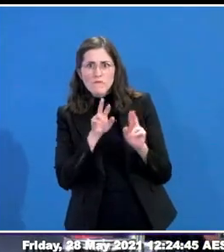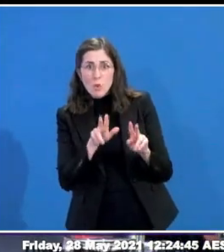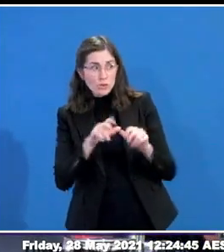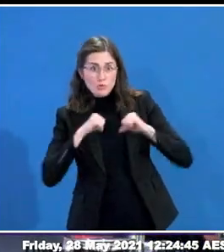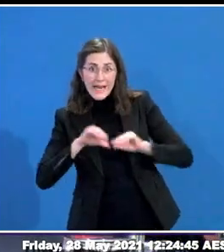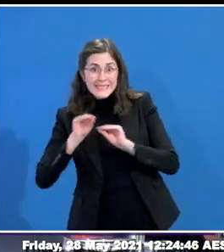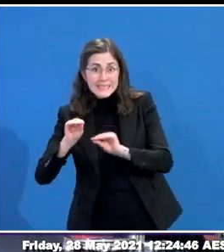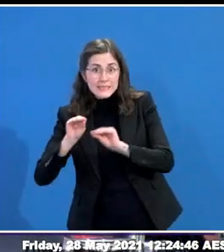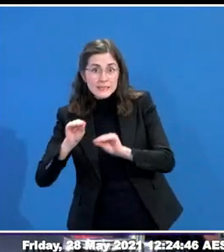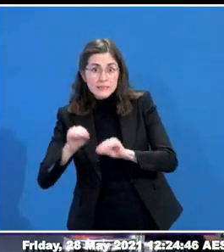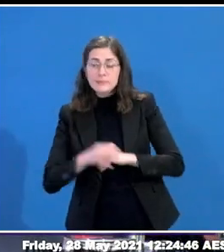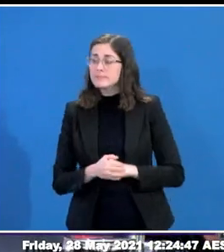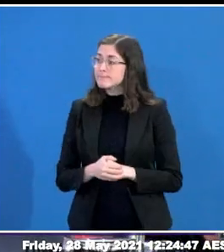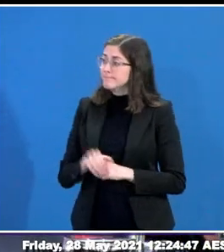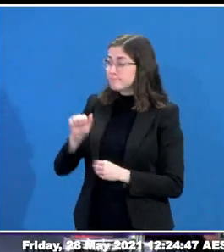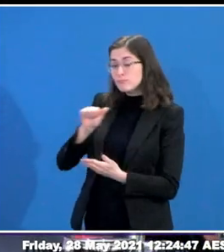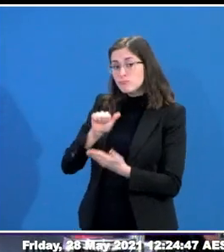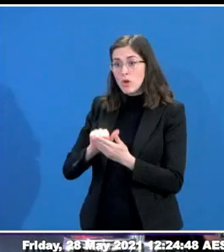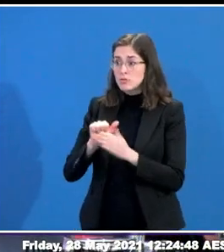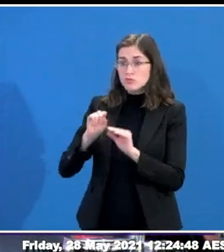Oh, this is used for training, it is on our intranet, it